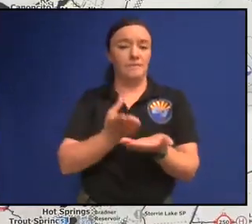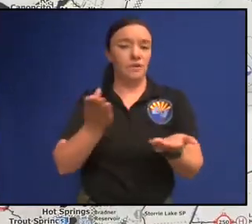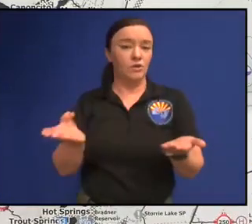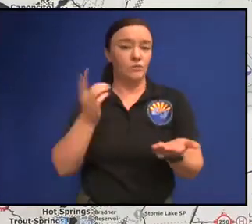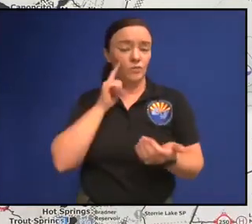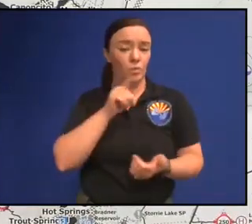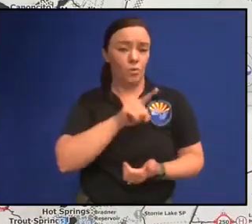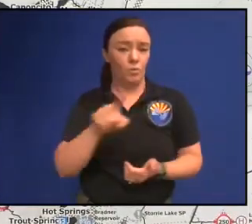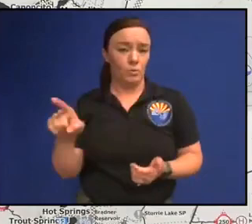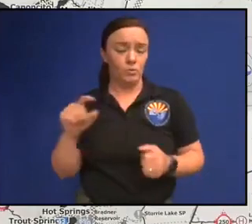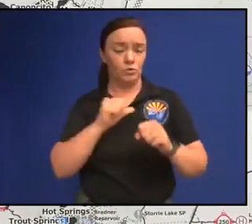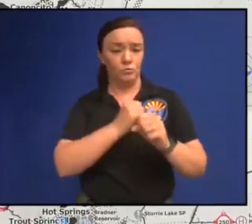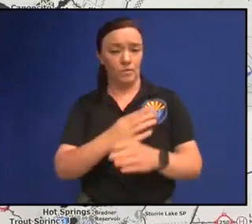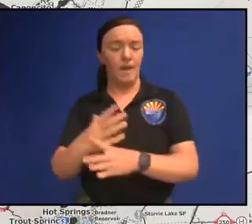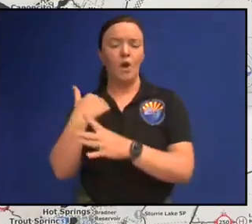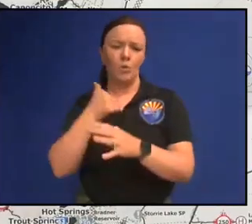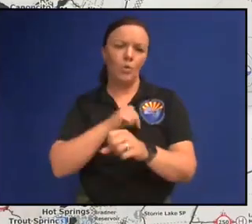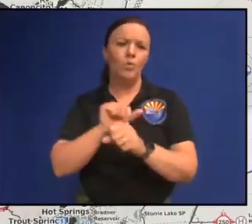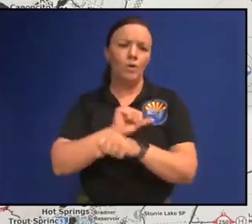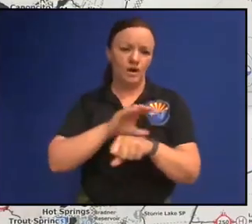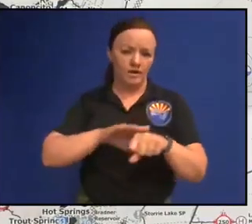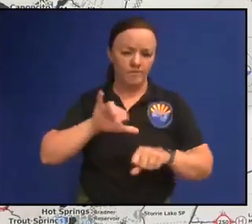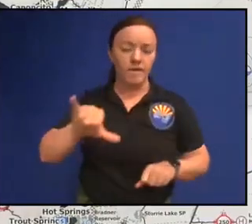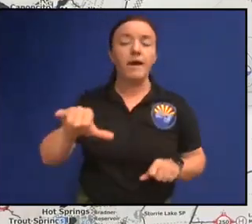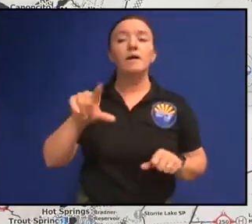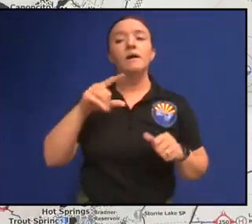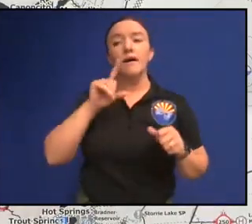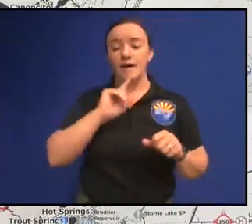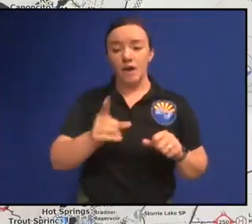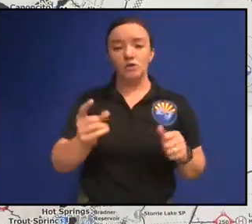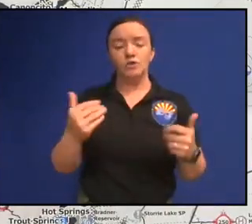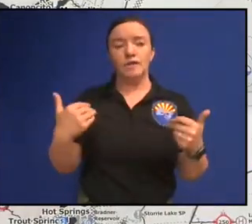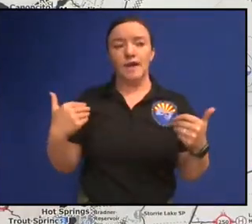WE ACTUALLY HAVE -- WE HAVE A BIG EFFORT GOING ON RIGHT